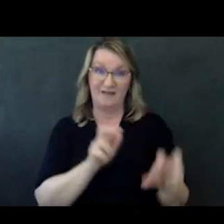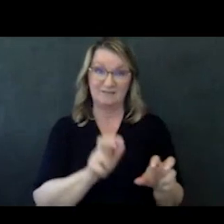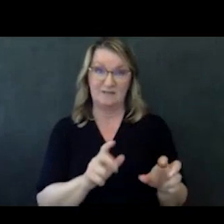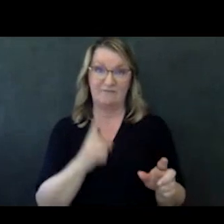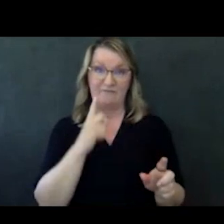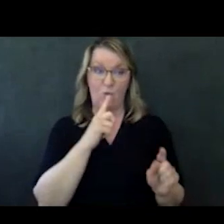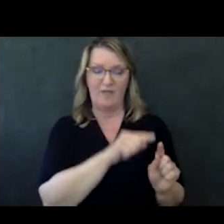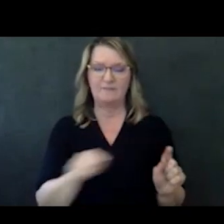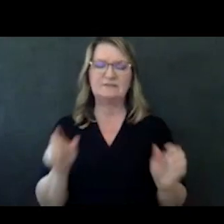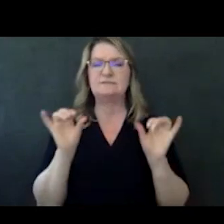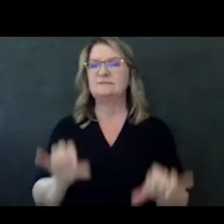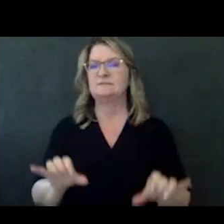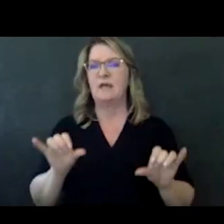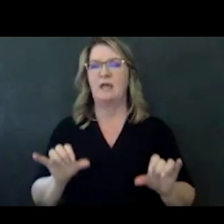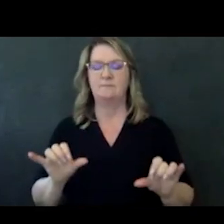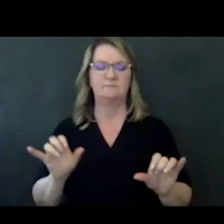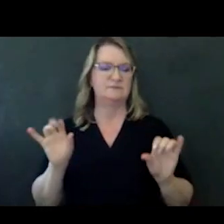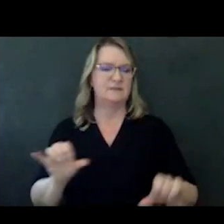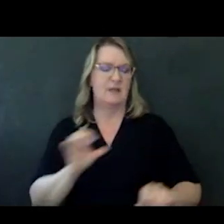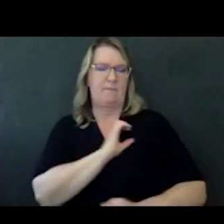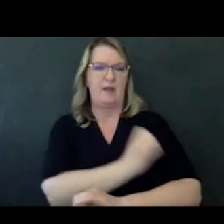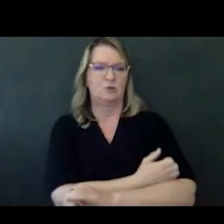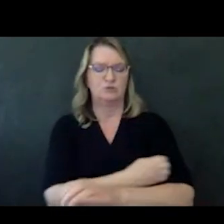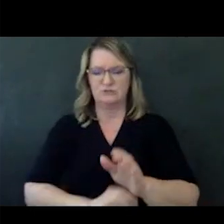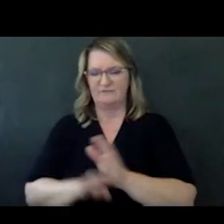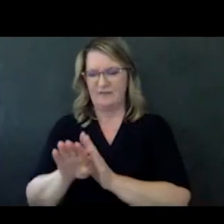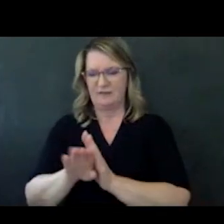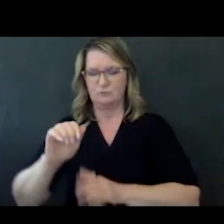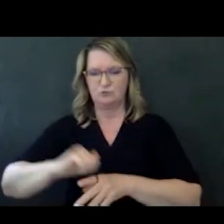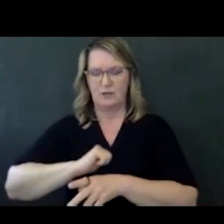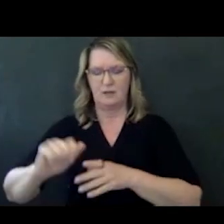It takes the same amount of energy for us to develop a training program for an employer with